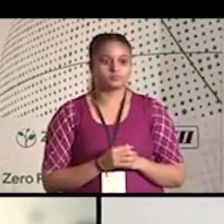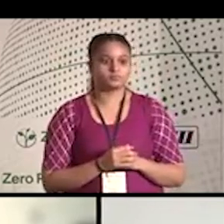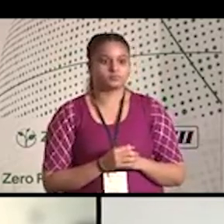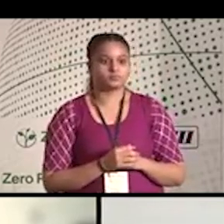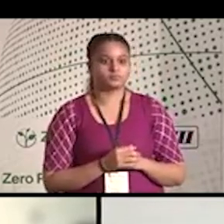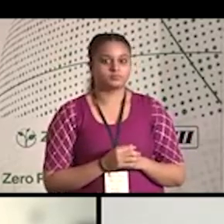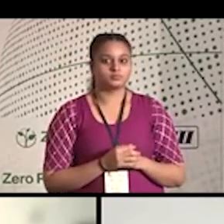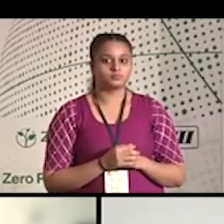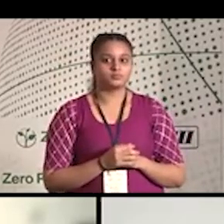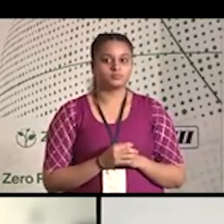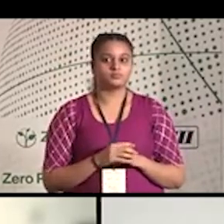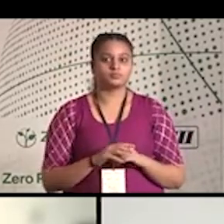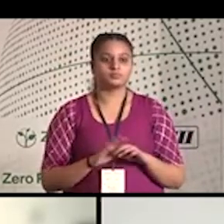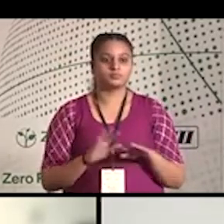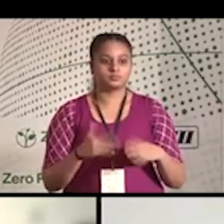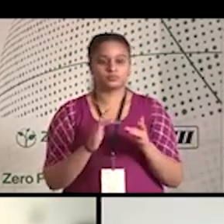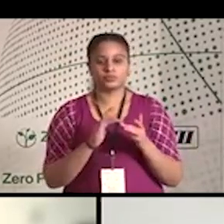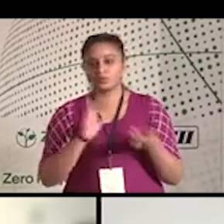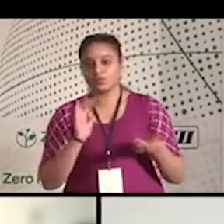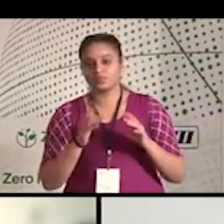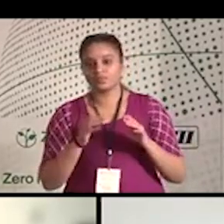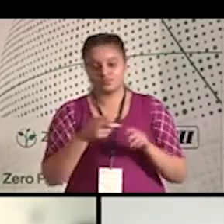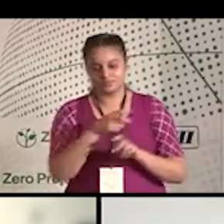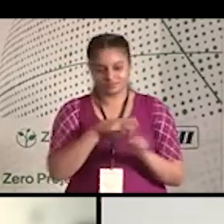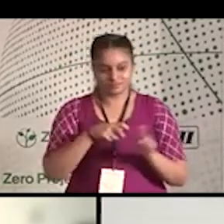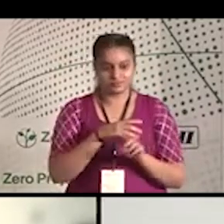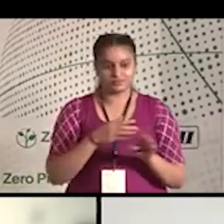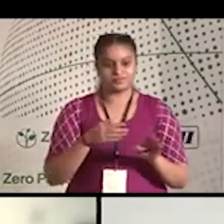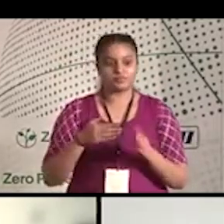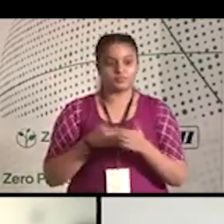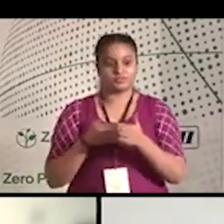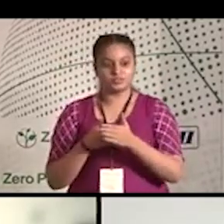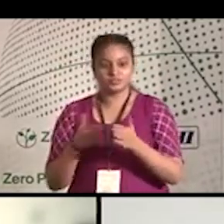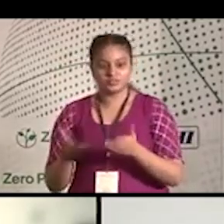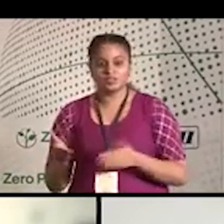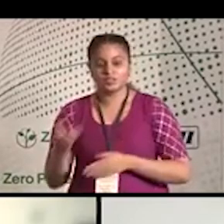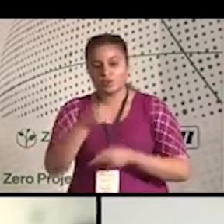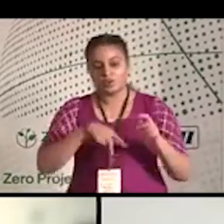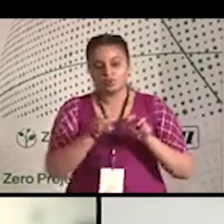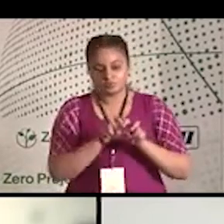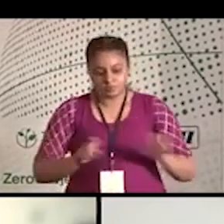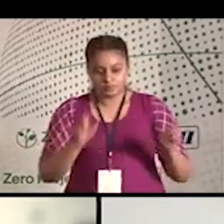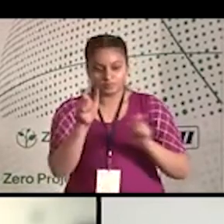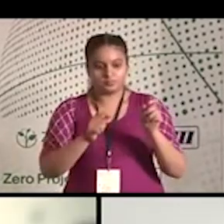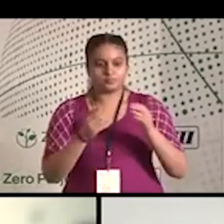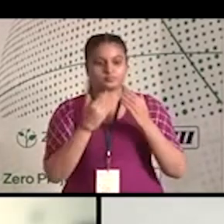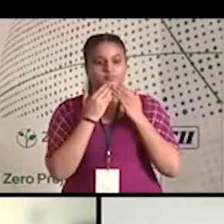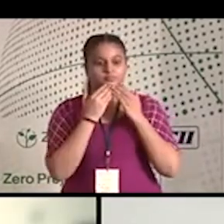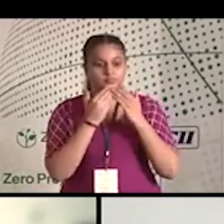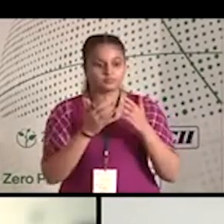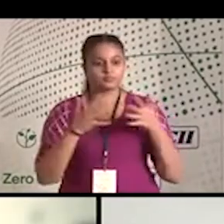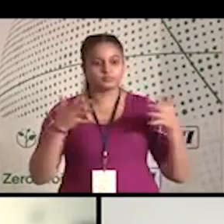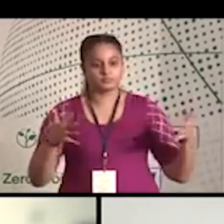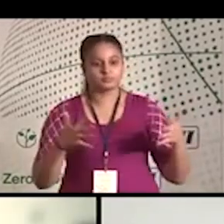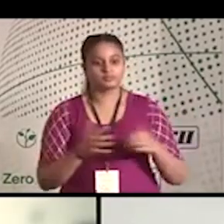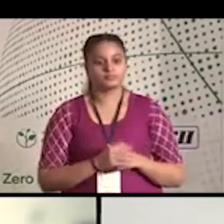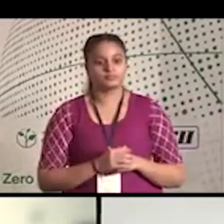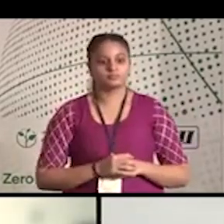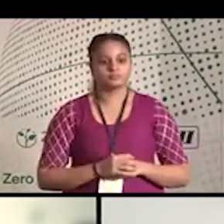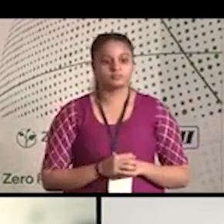moderating so seamlessly past all challenges. Thank you so much to all the panelists who joined us here in person and online.